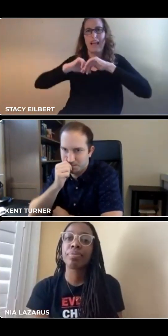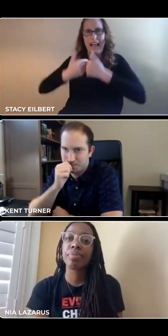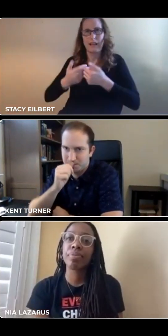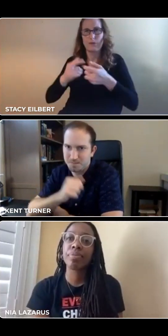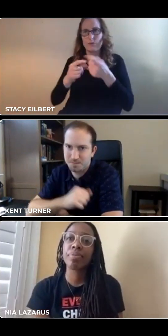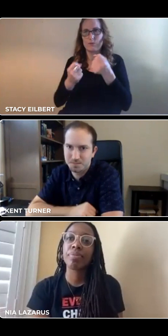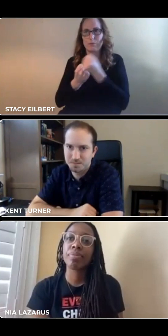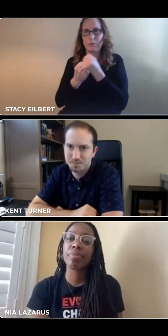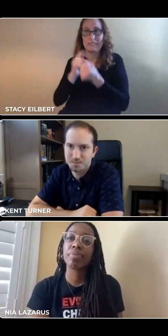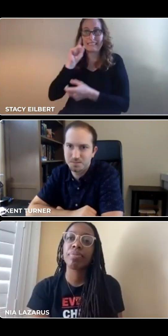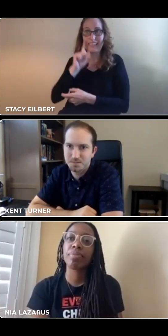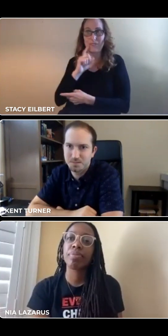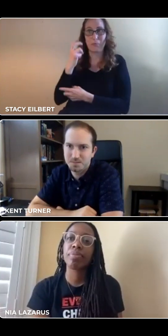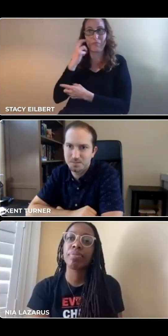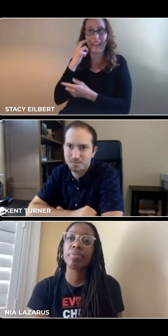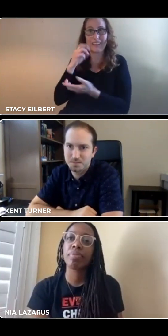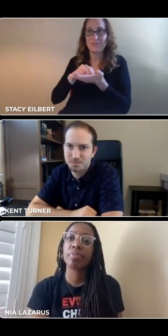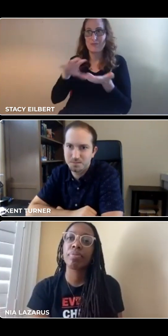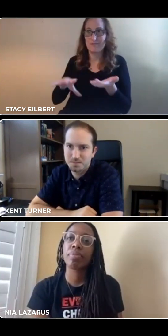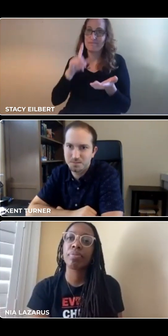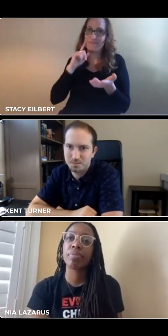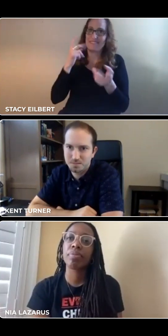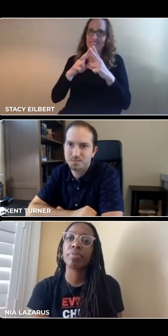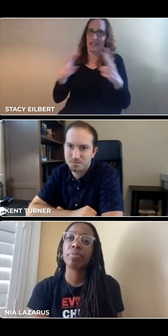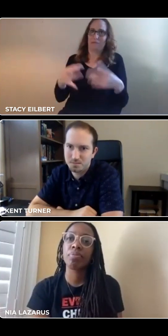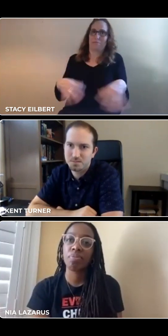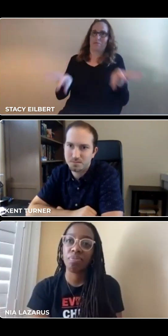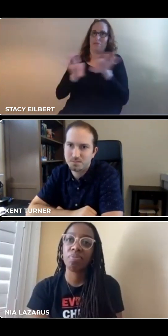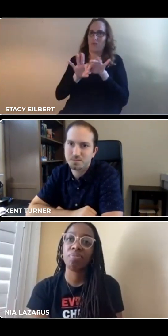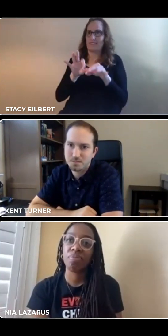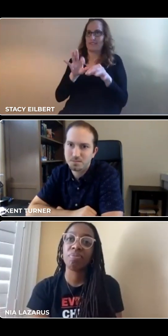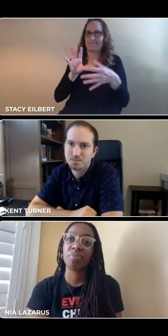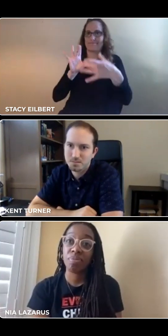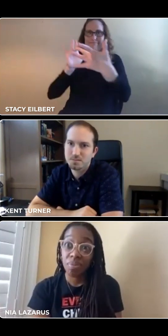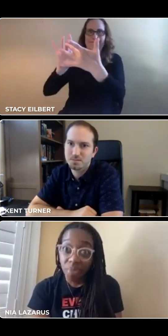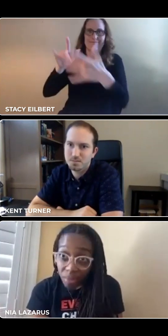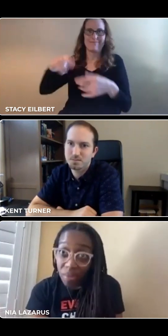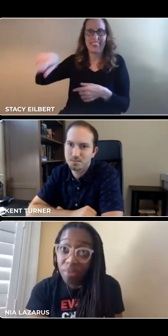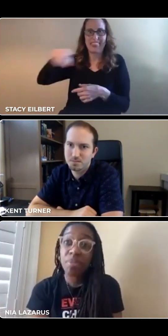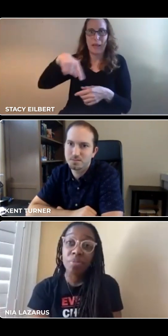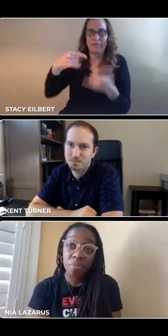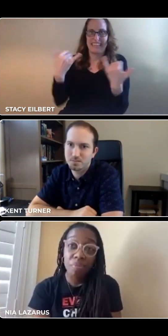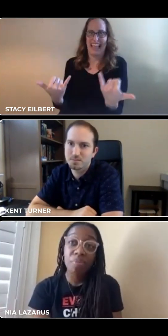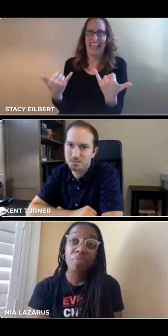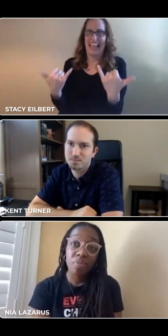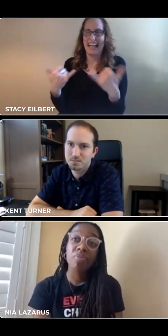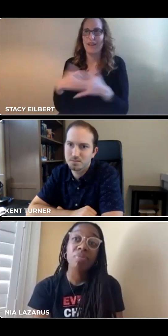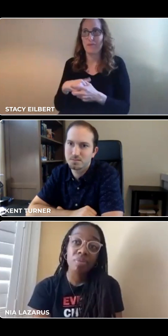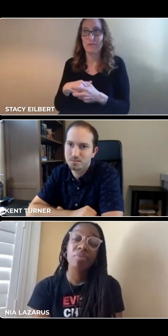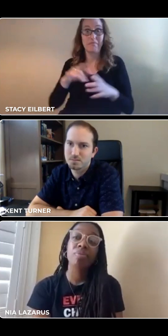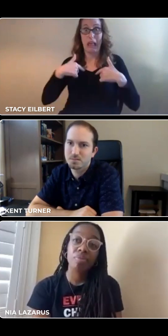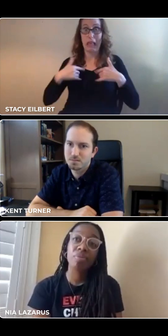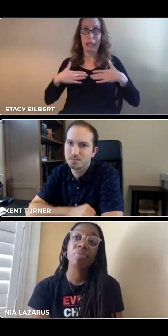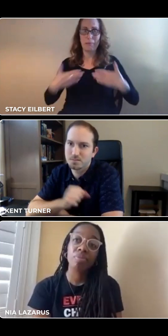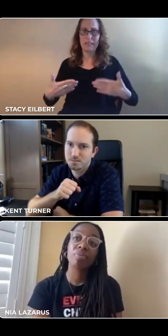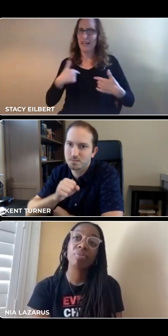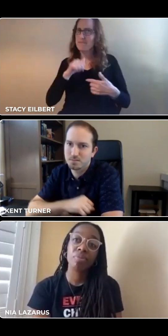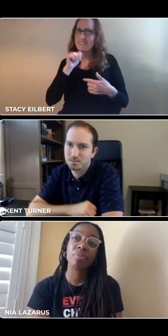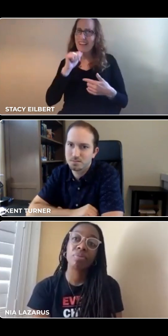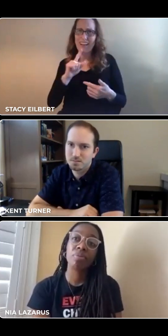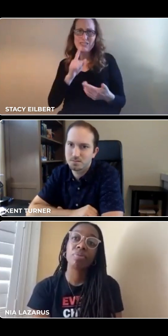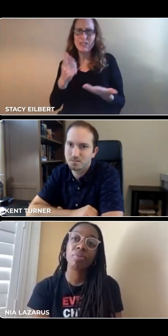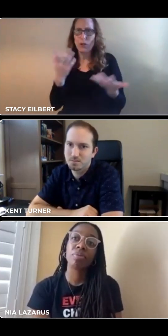So someone is asking the question about how to reach out to deaf/blind